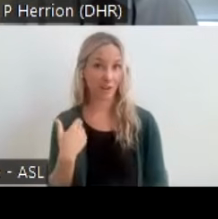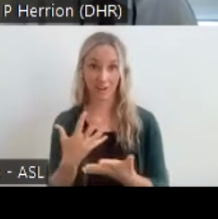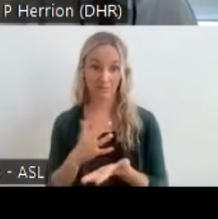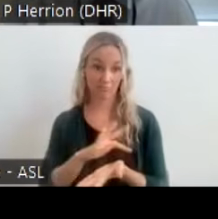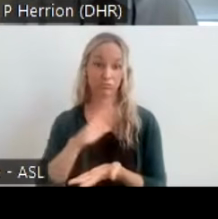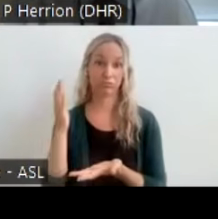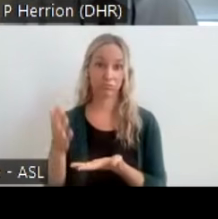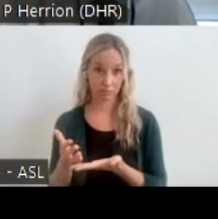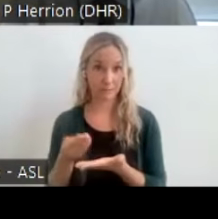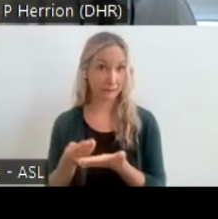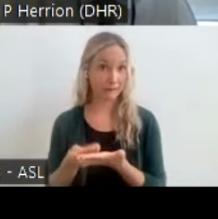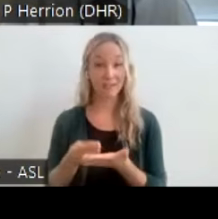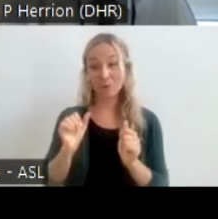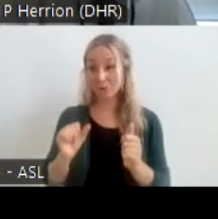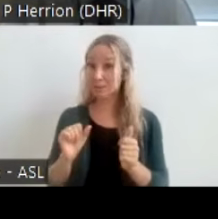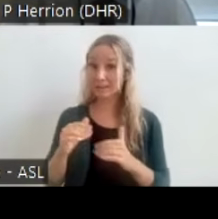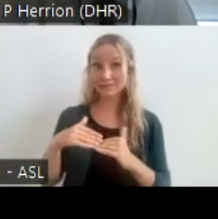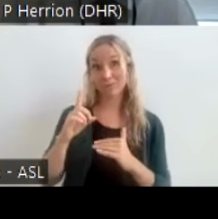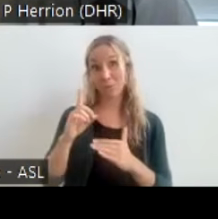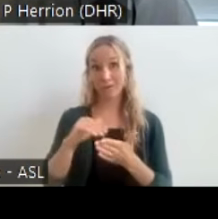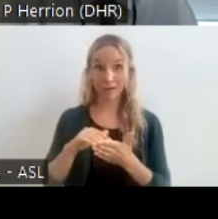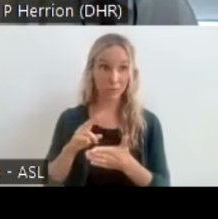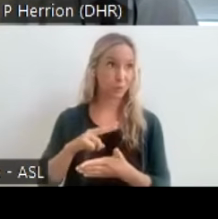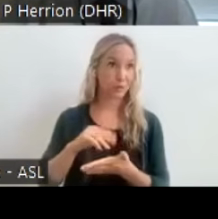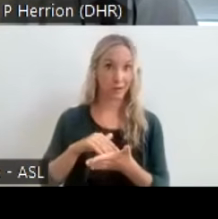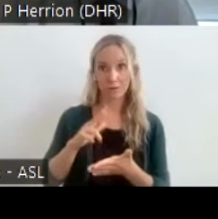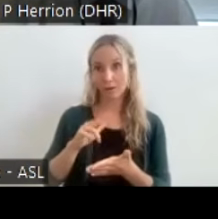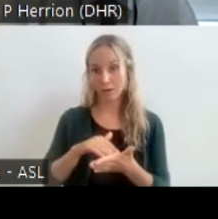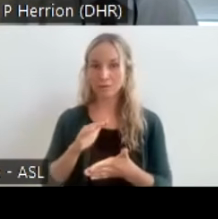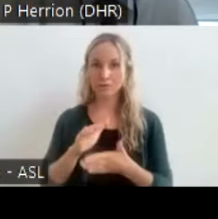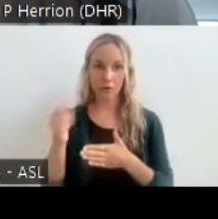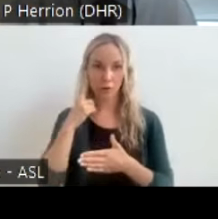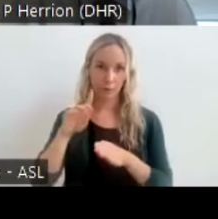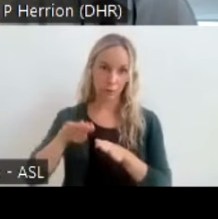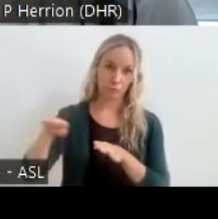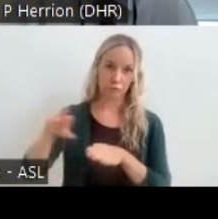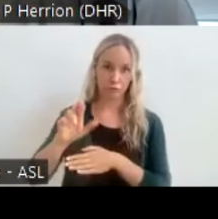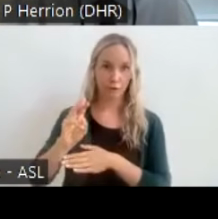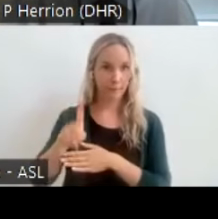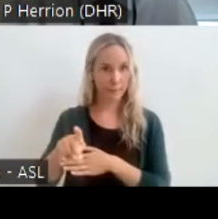that goes into it, it can be expensive, Maybe doing something alternatively, temporary ramp, I think I was